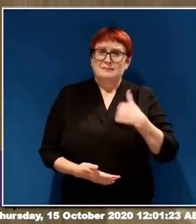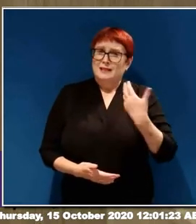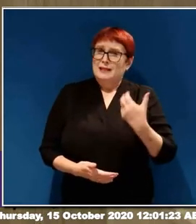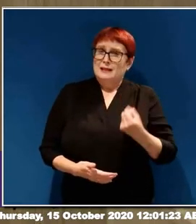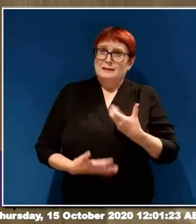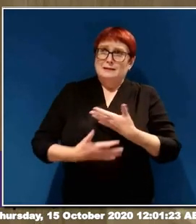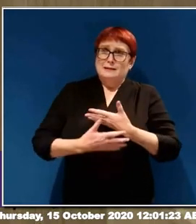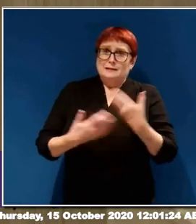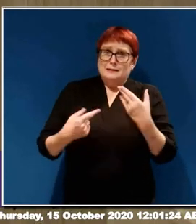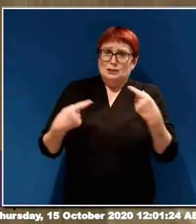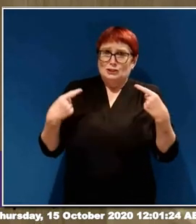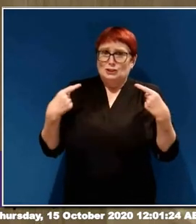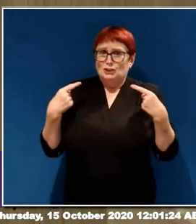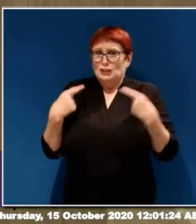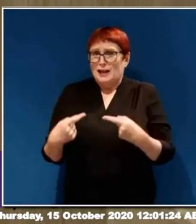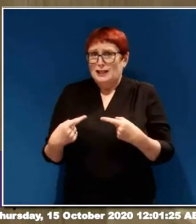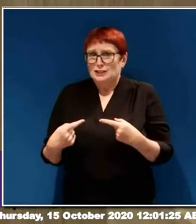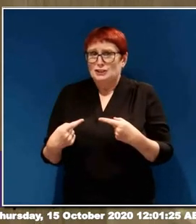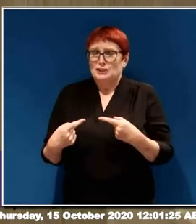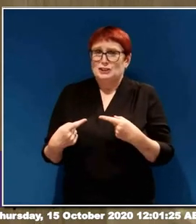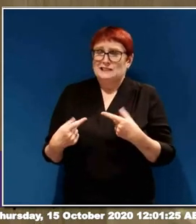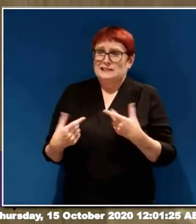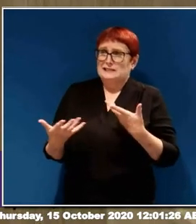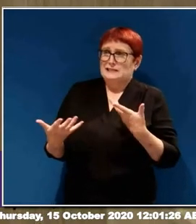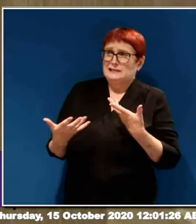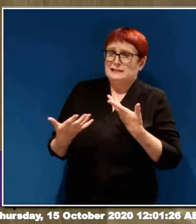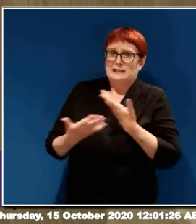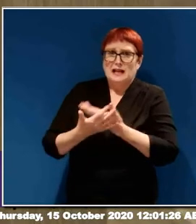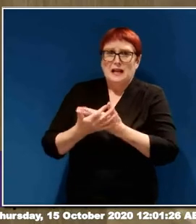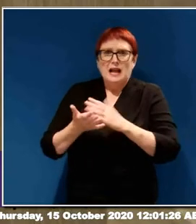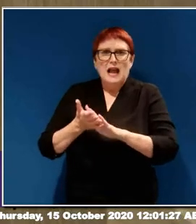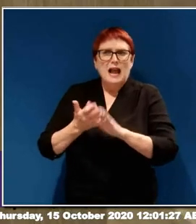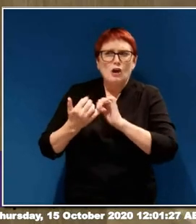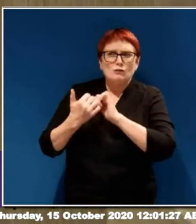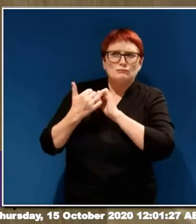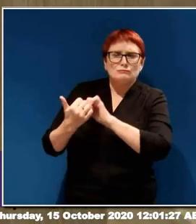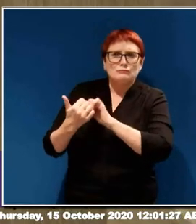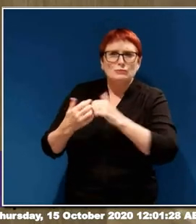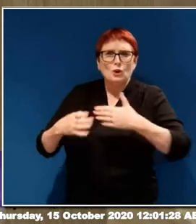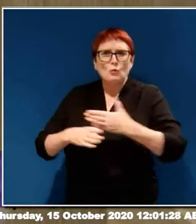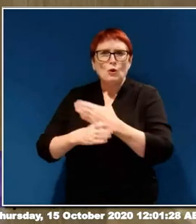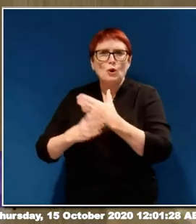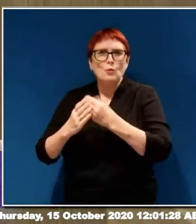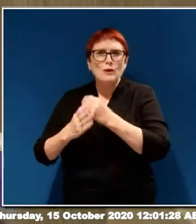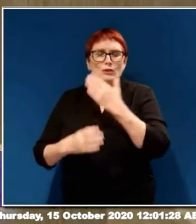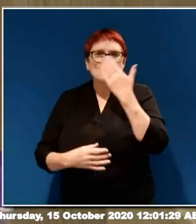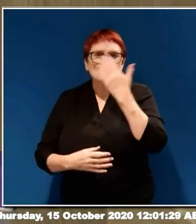the school without brandishing a big stick at them, but developing that